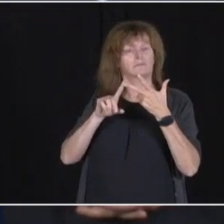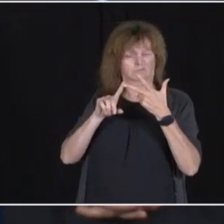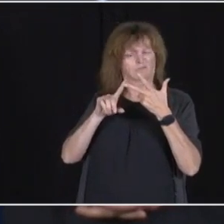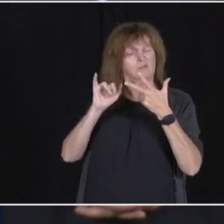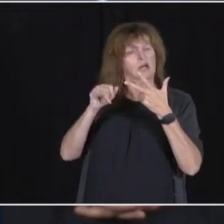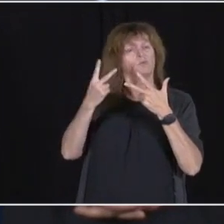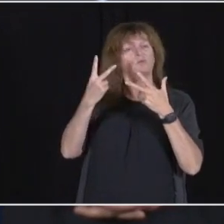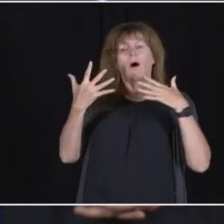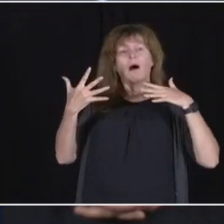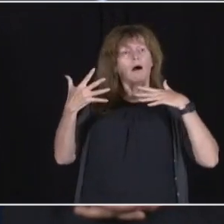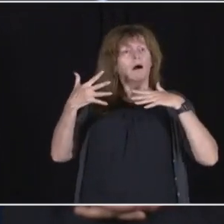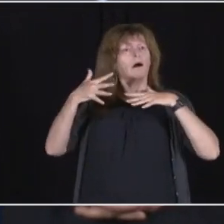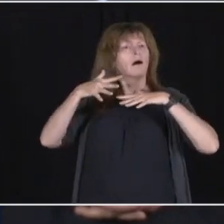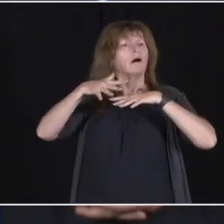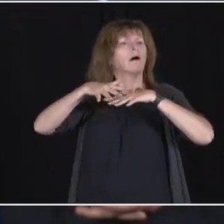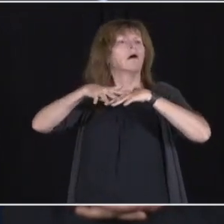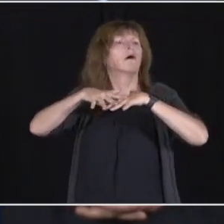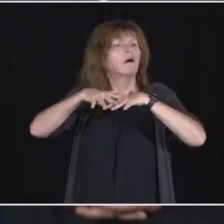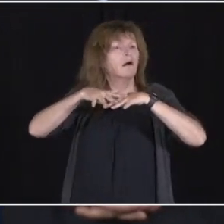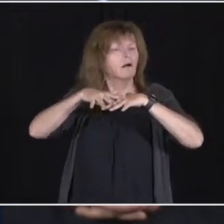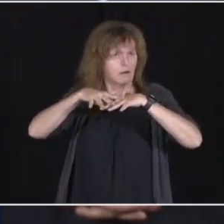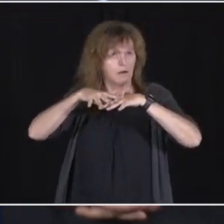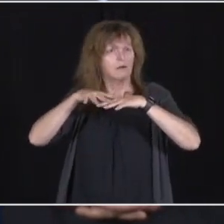instead.